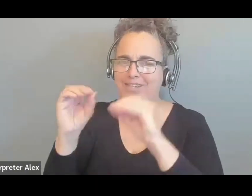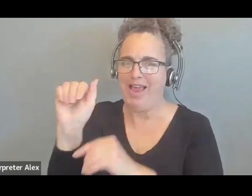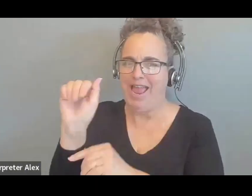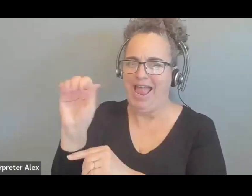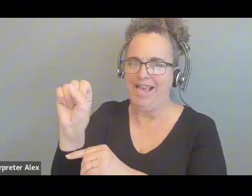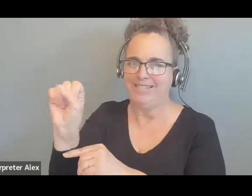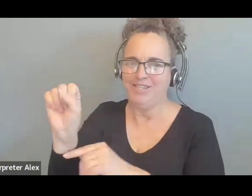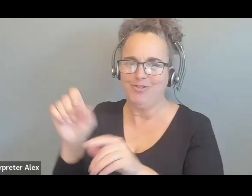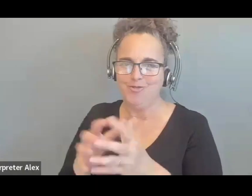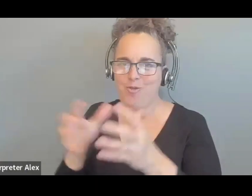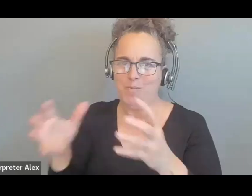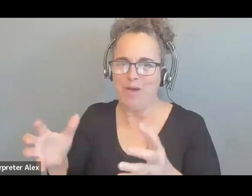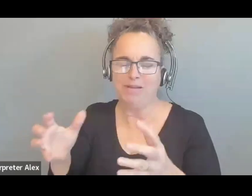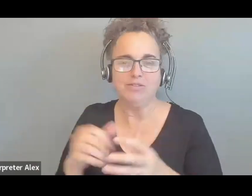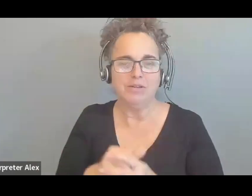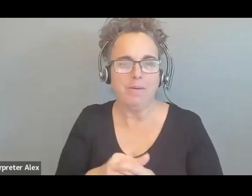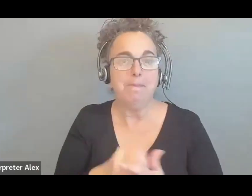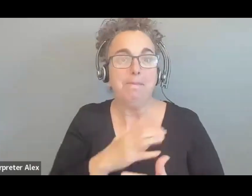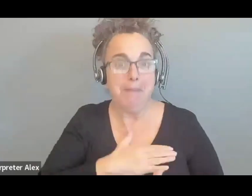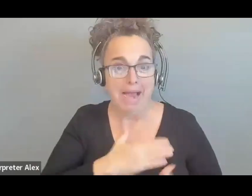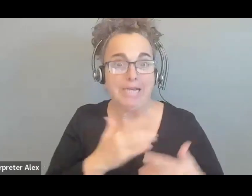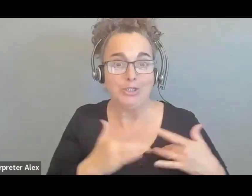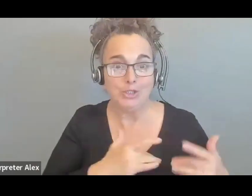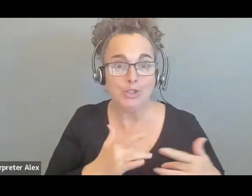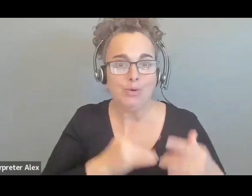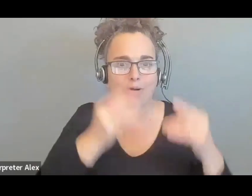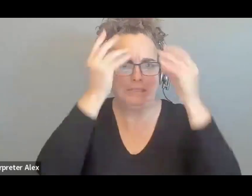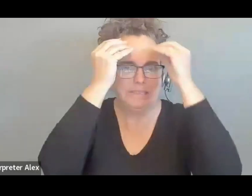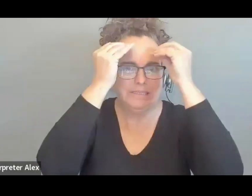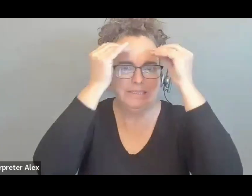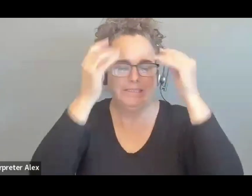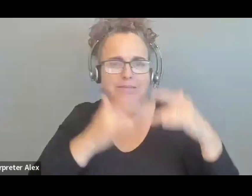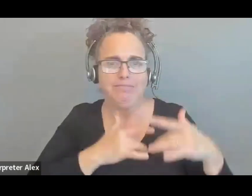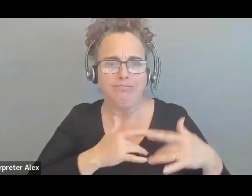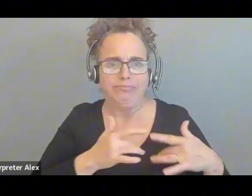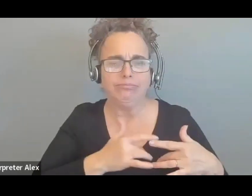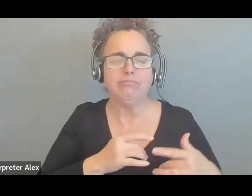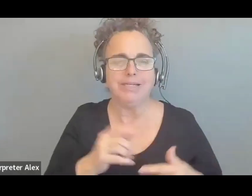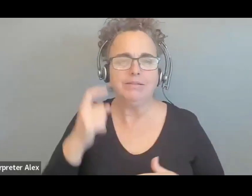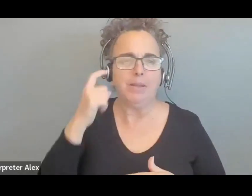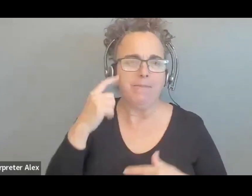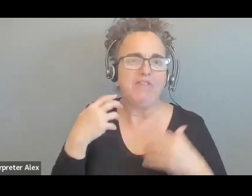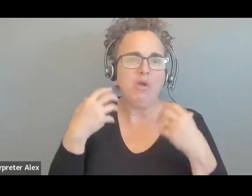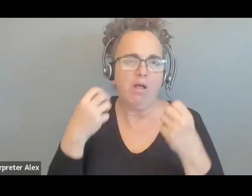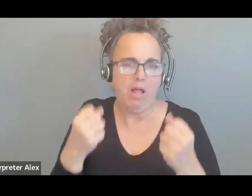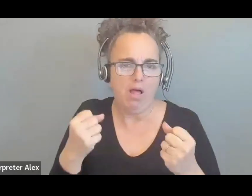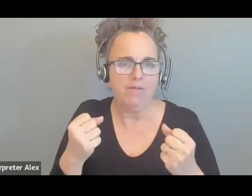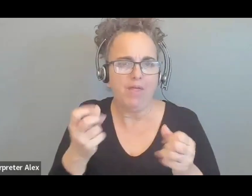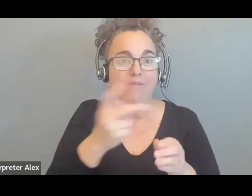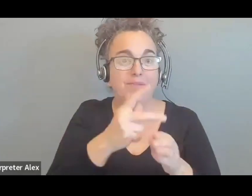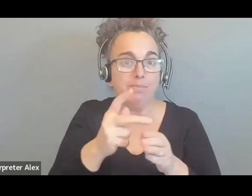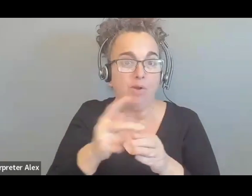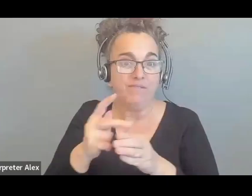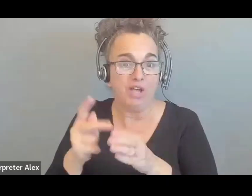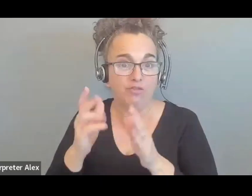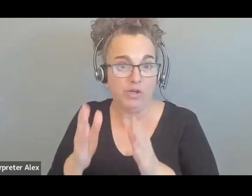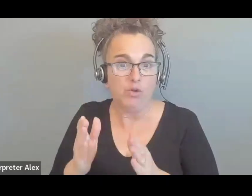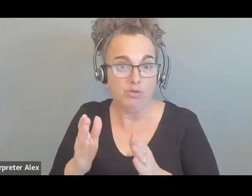I am very concerned about, I think the mental health of the professionals who are coming through the pipeline